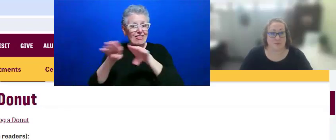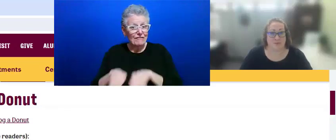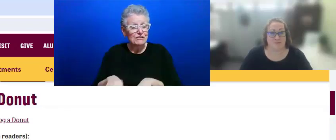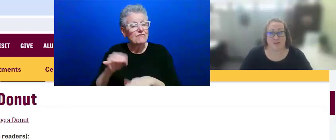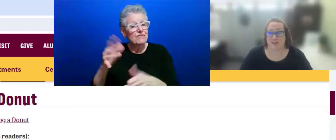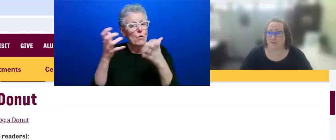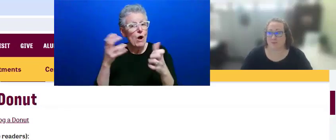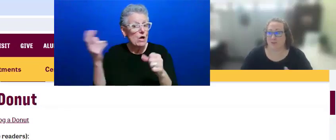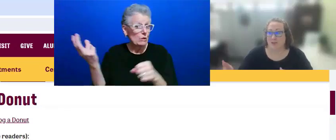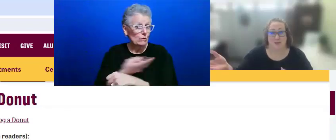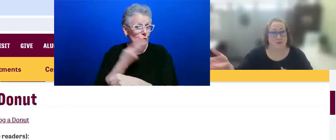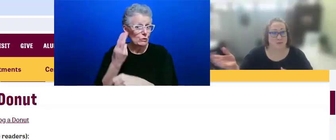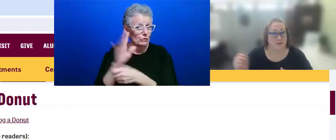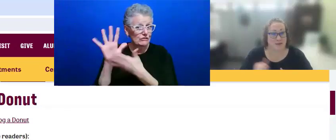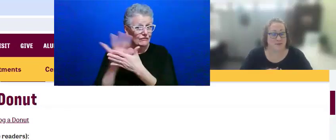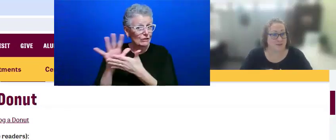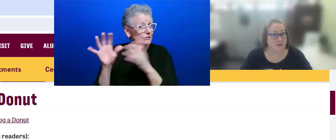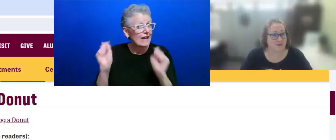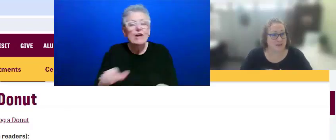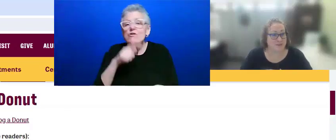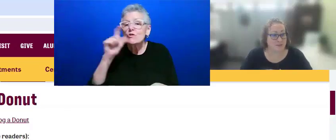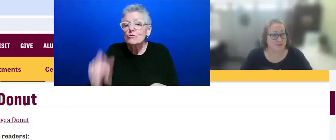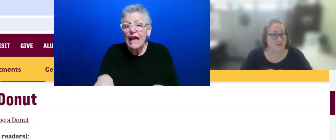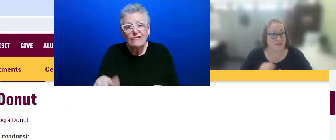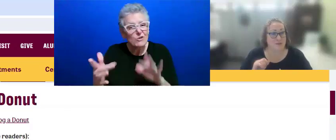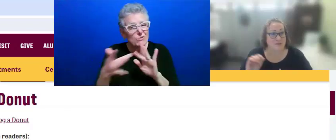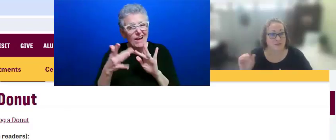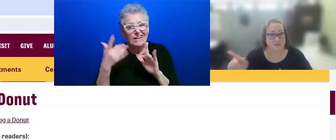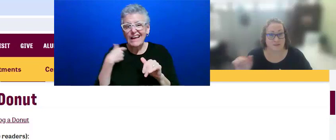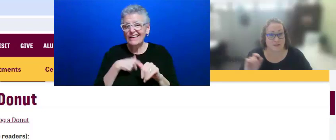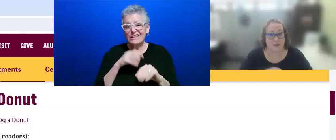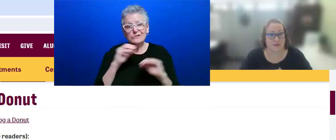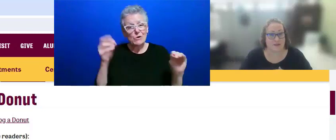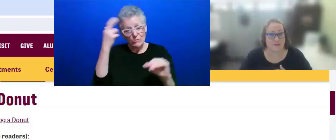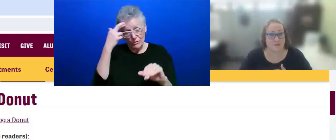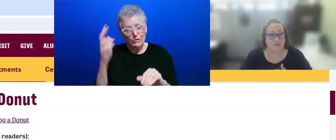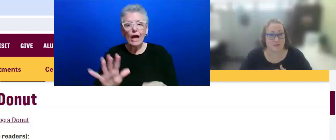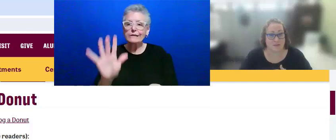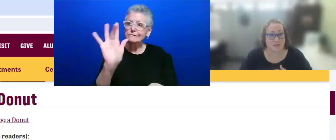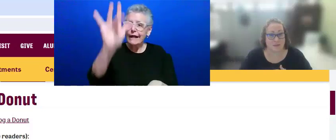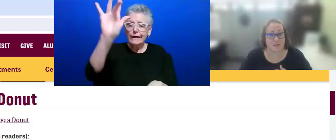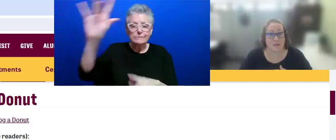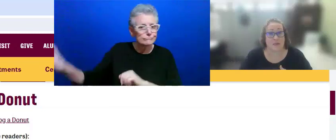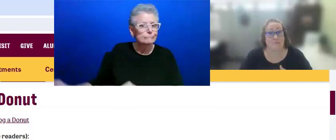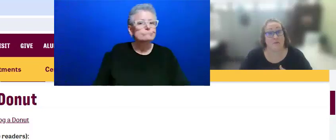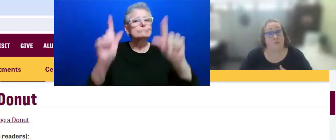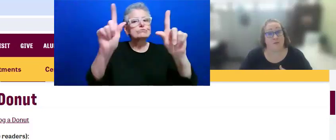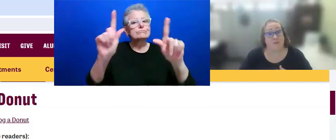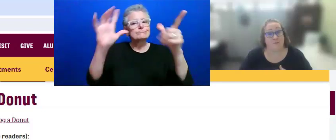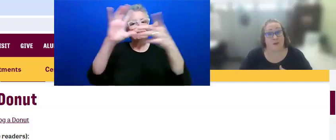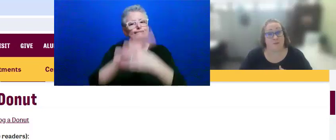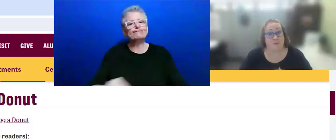use the videos, you don't even have to contact us. You can just click Comment on the website. If you want to borrow